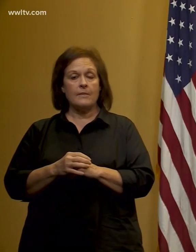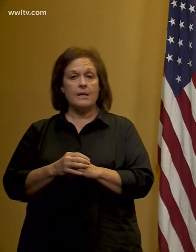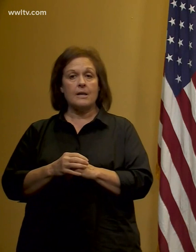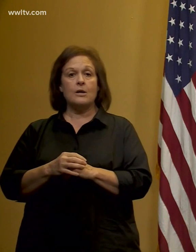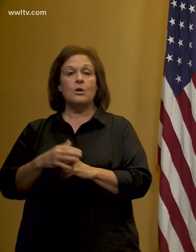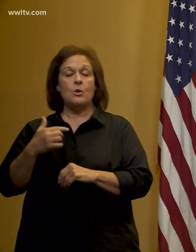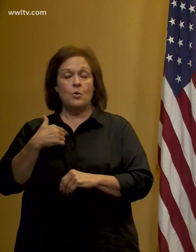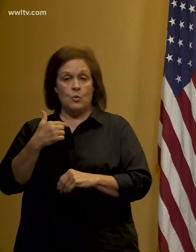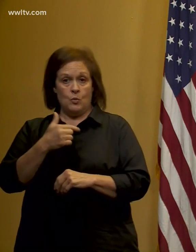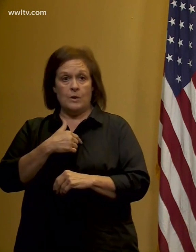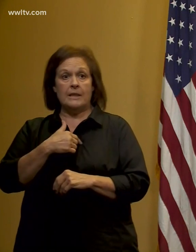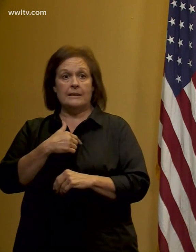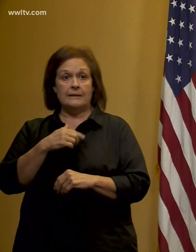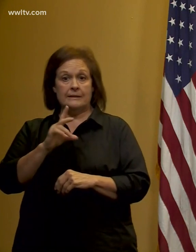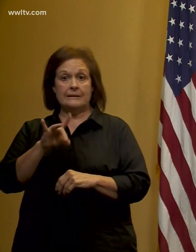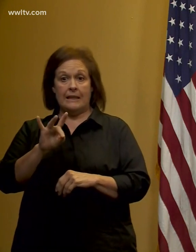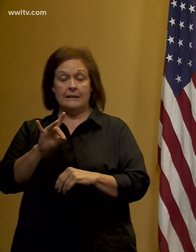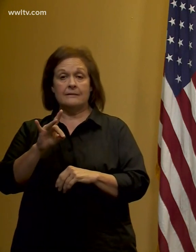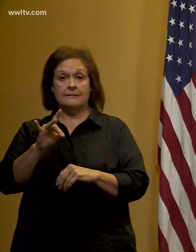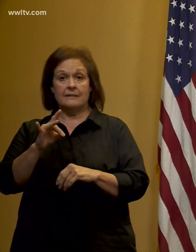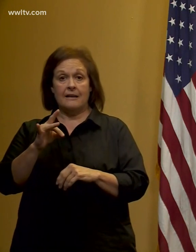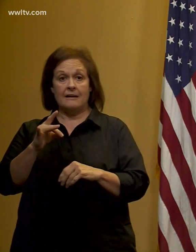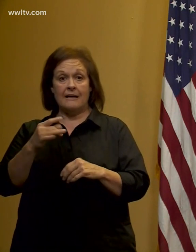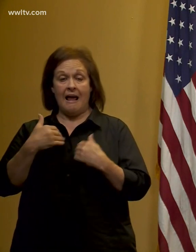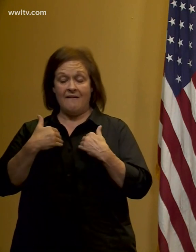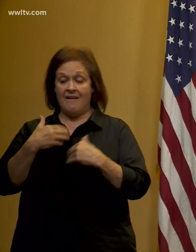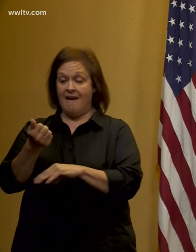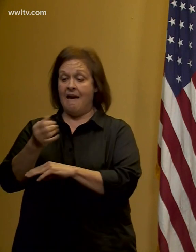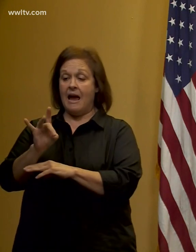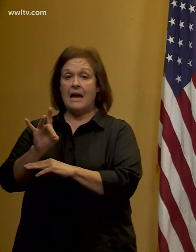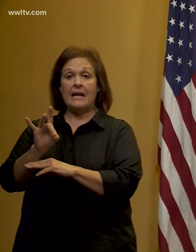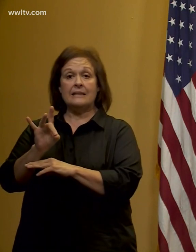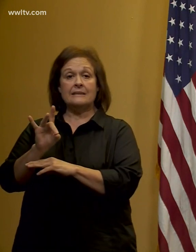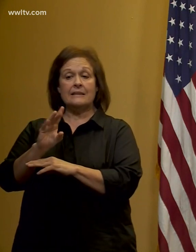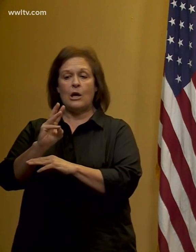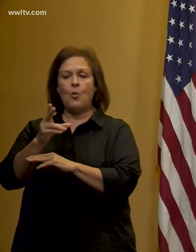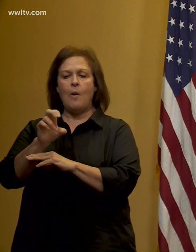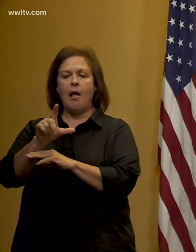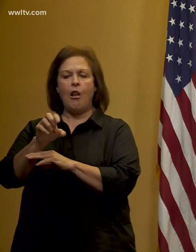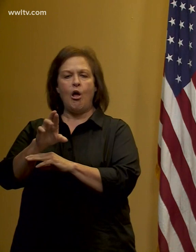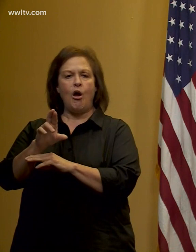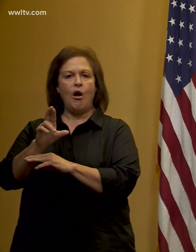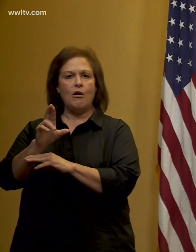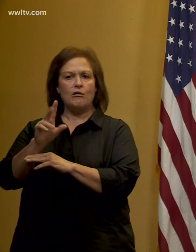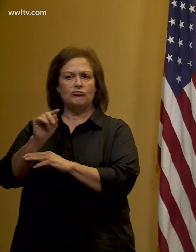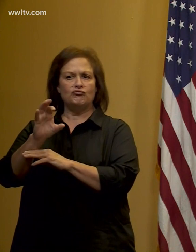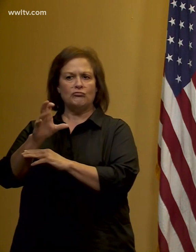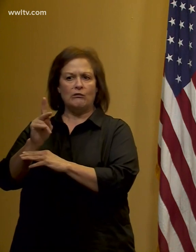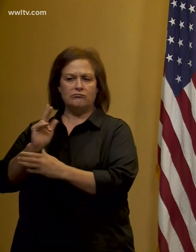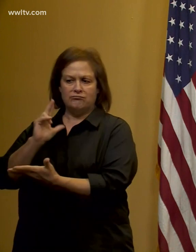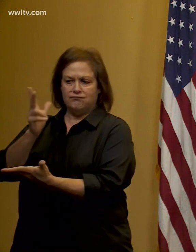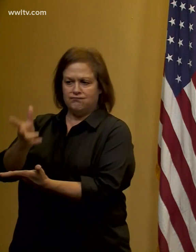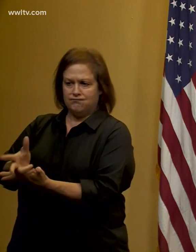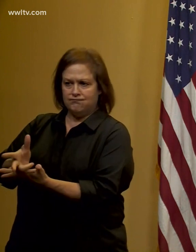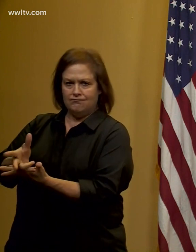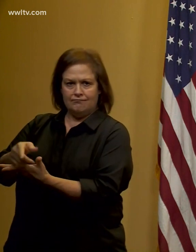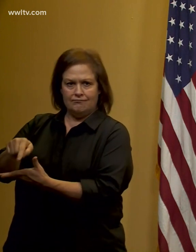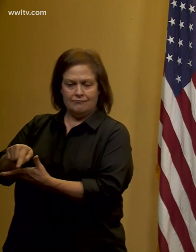EQUIPMENT ON THE NEUTRAL EQUIPMENT ON THE NEUTRAL GROUNDS. GROUNDS. GROUNDS. THE GROUNDS. THE MAYOR GROUNDS. THE MAYOR EVEN GROUNDS. THE MAYOR EVEN TOOK GROUNDS. THE MAYOR EVEN TOOK TIME THE MAYOR EVEN TOOK TIME THE MAYOR EVEN TOOK TIME TO THE MAYOR EVEN TOOK TIME TO TALK THE MAYOR EVEN TOOK TIME TO TALK ABOUT THE MAYOR EVEN TOOK TIME TO TALK ABOUT IT THE MAYOR EVEN TOOK TIME TO TALK ABOUT IT DURING THE MAYOR EVEN TOOK TIME TO TALK ABOUT IT DURING HER TO TALK ABOUT IT DURING HER TO TALK ABOUT IT DURING HER PRESS TO TALK ABOUT IT DURING HER PRESS CONFERENCE TO TALK ABOUT IT DURING HER PRESS CONFERENCE ON TO TALK ABOUT IT DURING HER PRESS CONFERENCE ON MONDAY. PRESS CONFERENCE ON MONDAY. PRESS CONFERENCE ON MONDAY. WE PRESS CONFERENCE ON MONDAY. WE DID PRESS CONFERENCE ON MONDAY. WE DID HAVE PRESS CONFERENCE ON MONDAY. WE DID HAVE AN PRESS CONFERENCE ON MONDAY. WE DID HAVE AN 18 PRESS CONFERENCE ON MONDAY. WE DID HAVE AN 18 WHEELER WE DID HAVE AN 18 WHEELER WE DID HAVE AN 18 WHEELER PARKED WE DID HAVE AN 18 WHEELER PARKED ON WE DID HAVE AN 18 WHEELER PARKED ON OUR WE DID HAVE AN 18 WHEELER PARKED ON OUR NEUTRAL WE DID HAVE AN 18 WHEELER PARKED ON OUR NEUTRAL GROUND